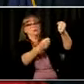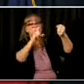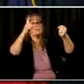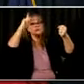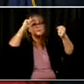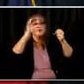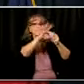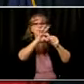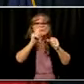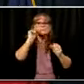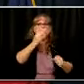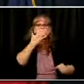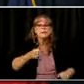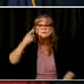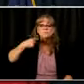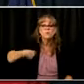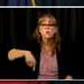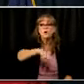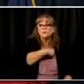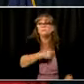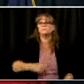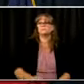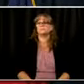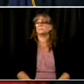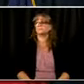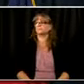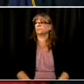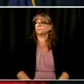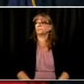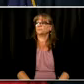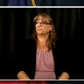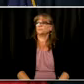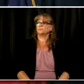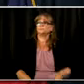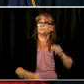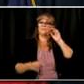when you're going to renew the mass quarter for how long i think it expires on the 12th but